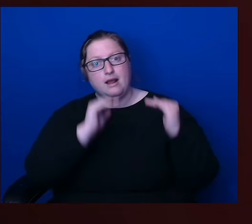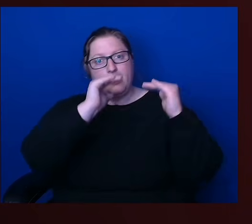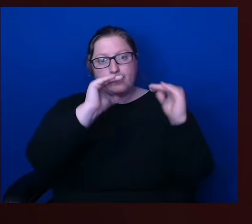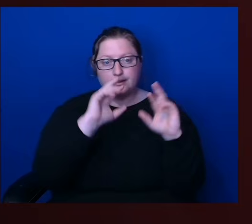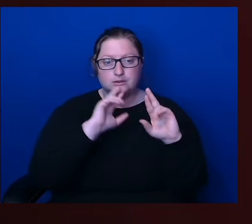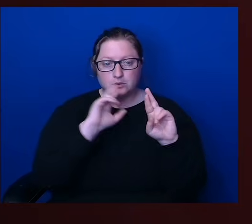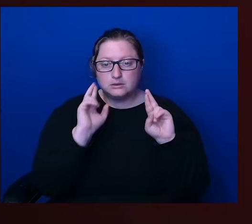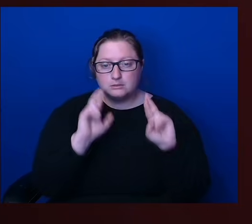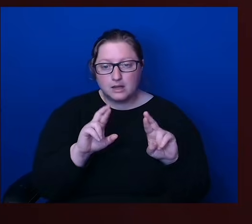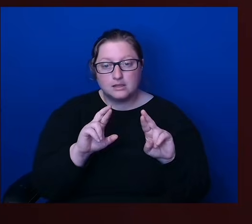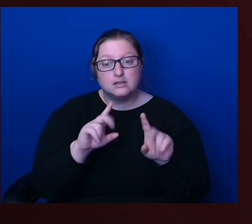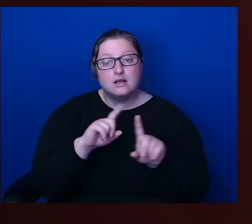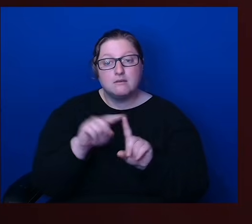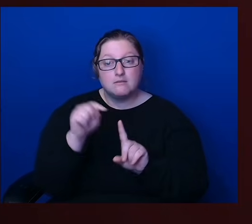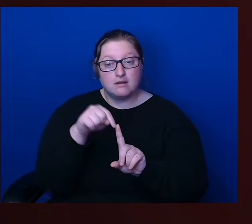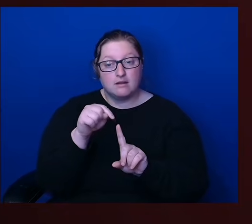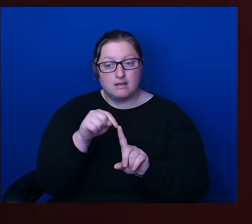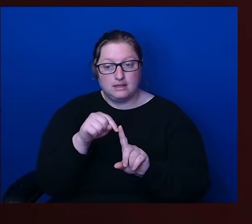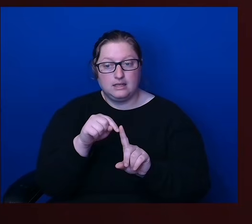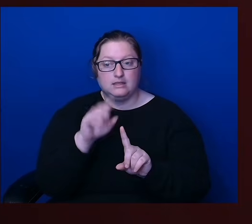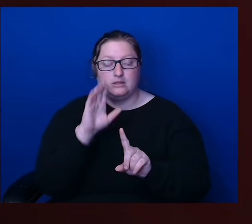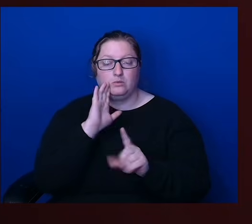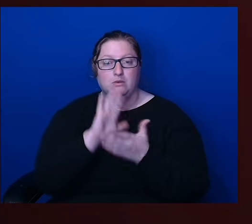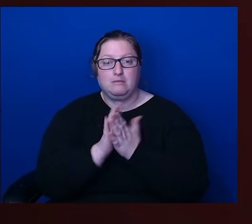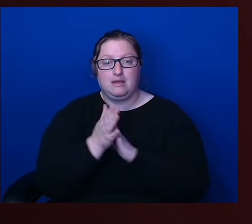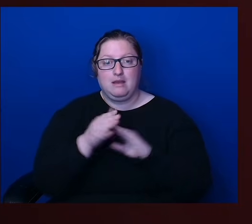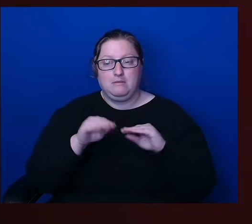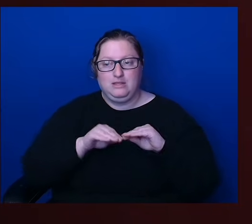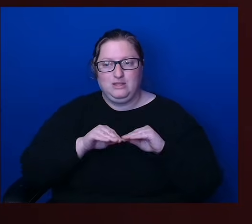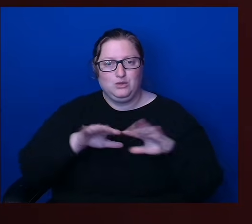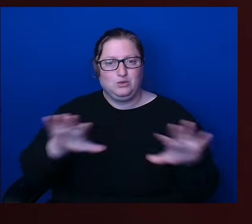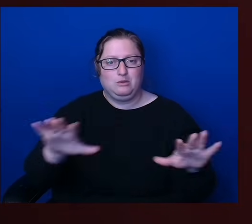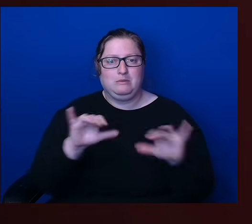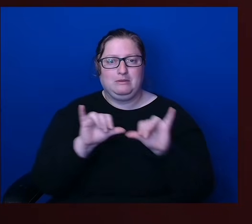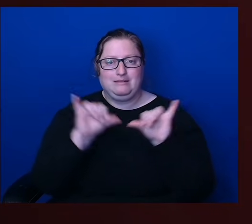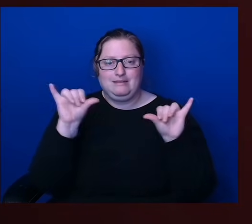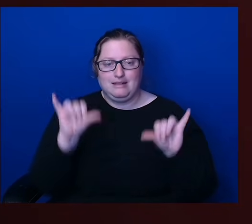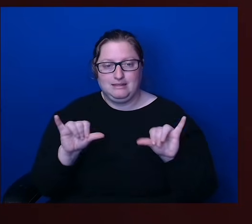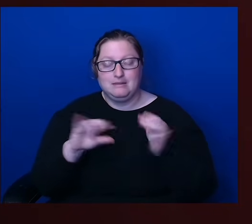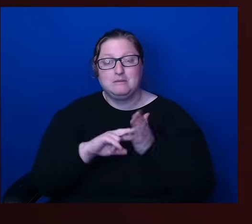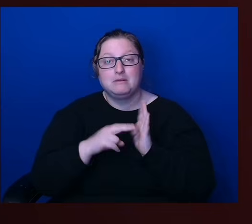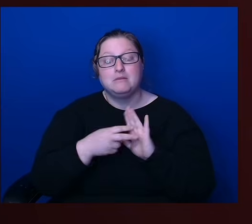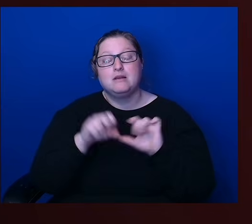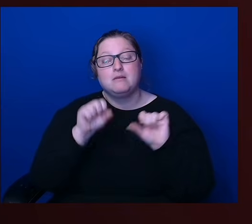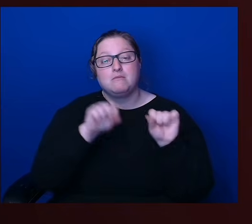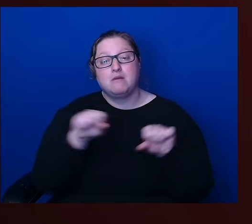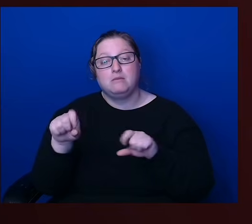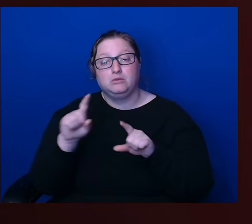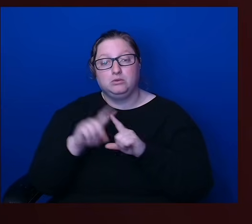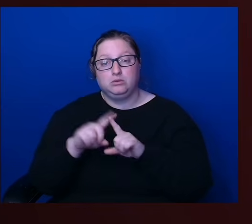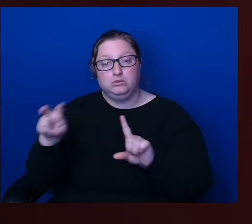This takes that into a distributed system now and makes it possible to plug these different pieces together.